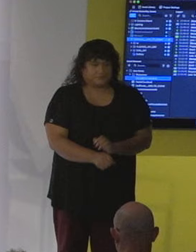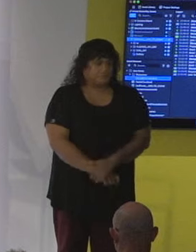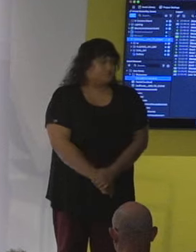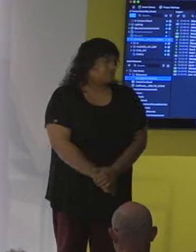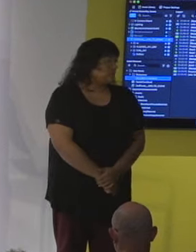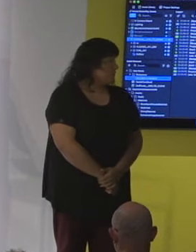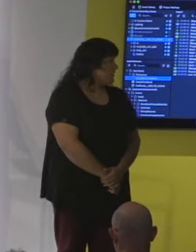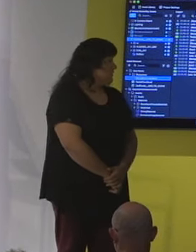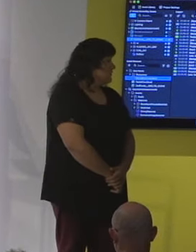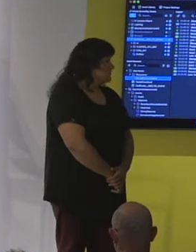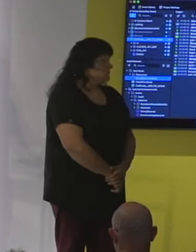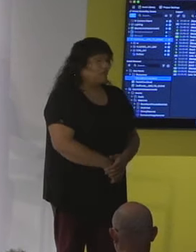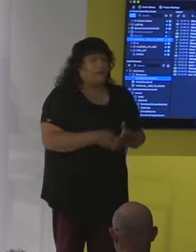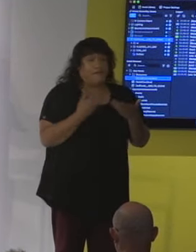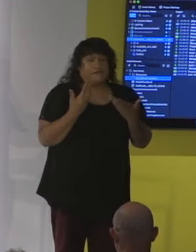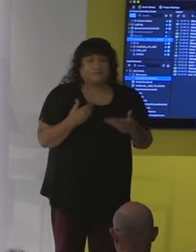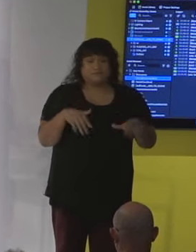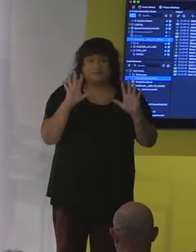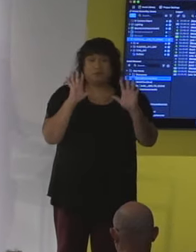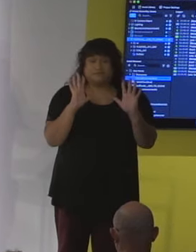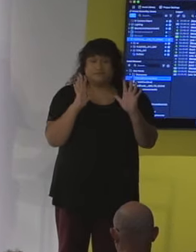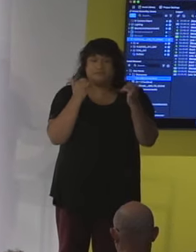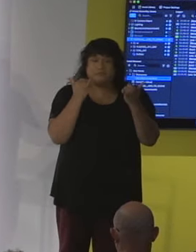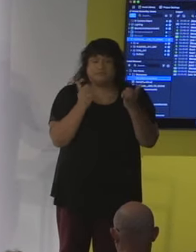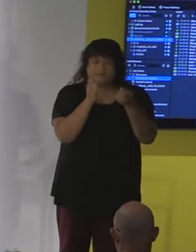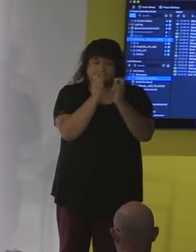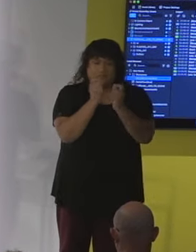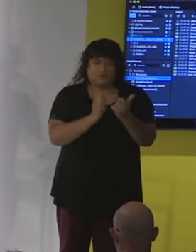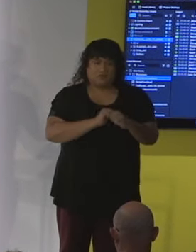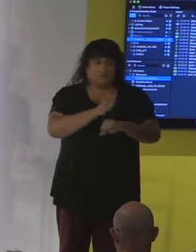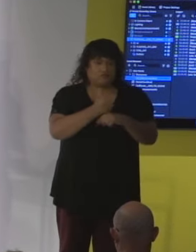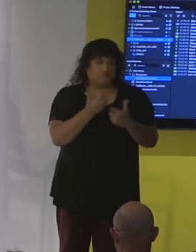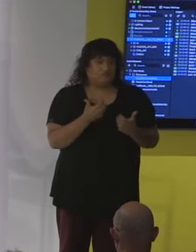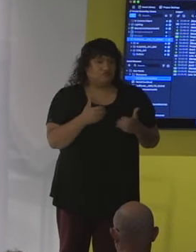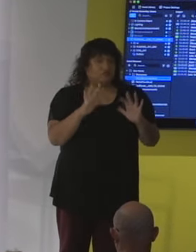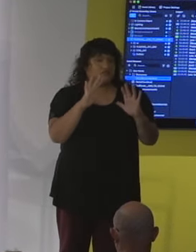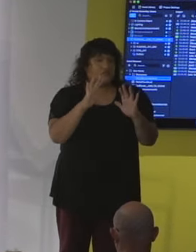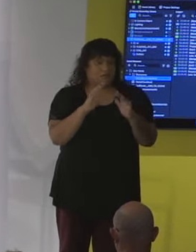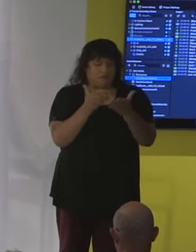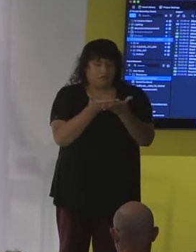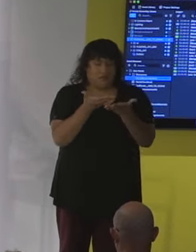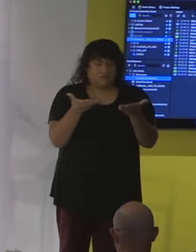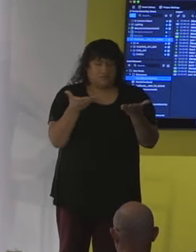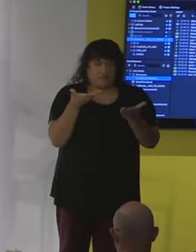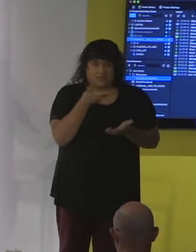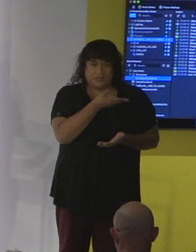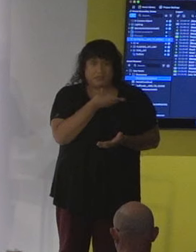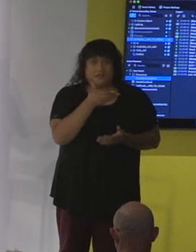Okay, that's it. It's now a manipulatable object. There's all these different configs